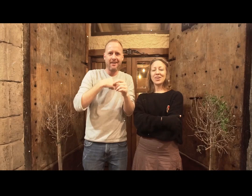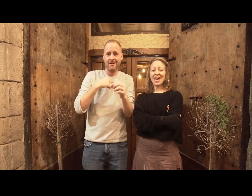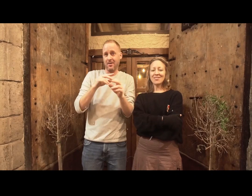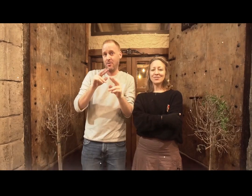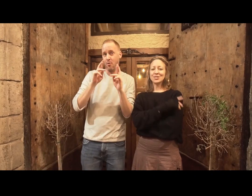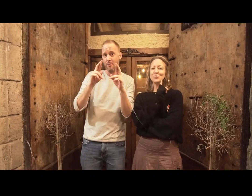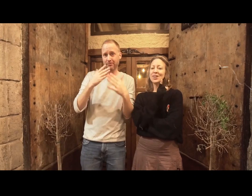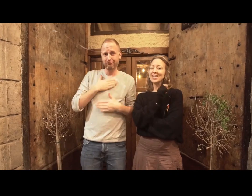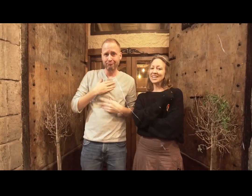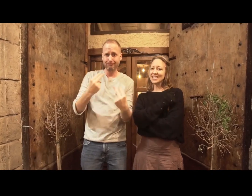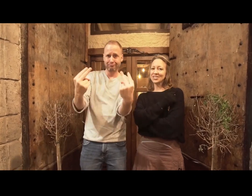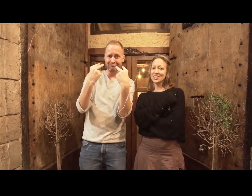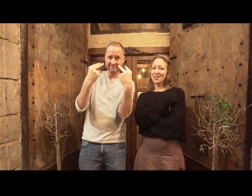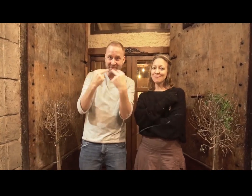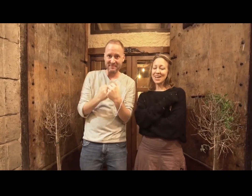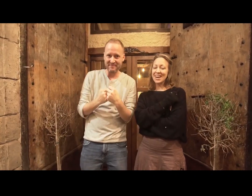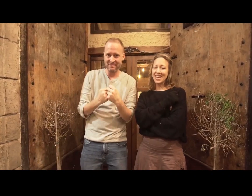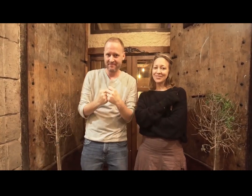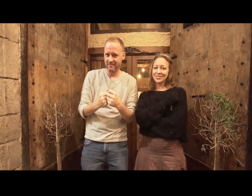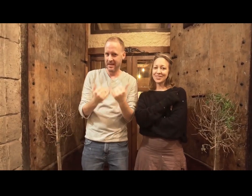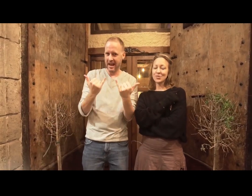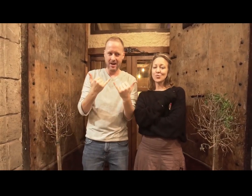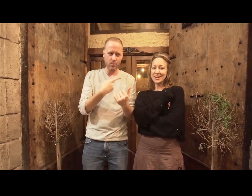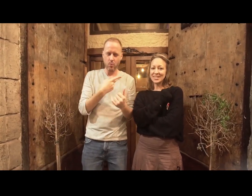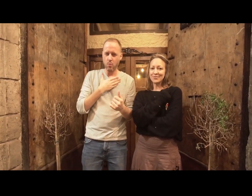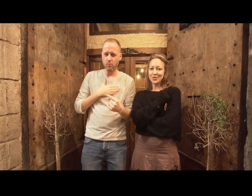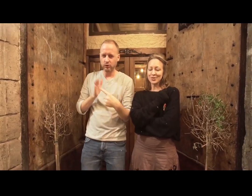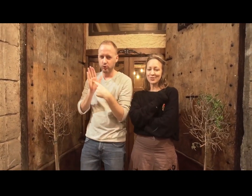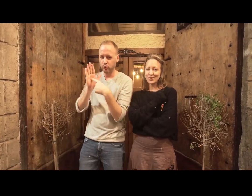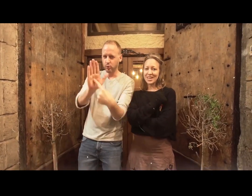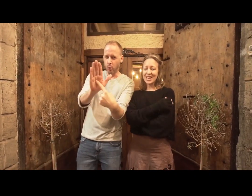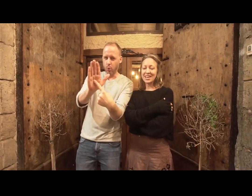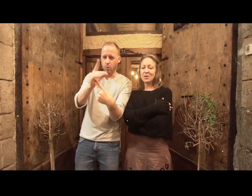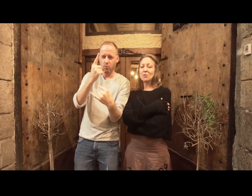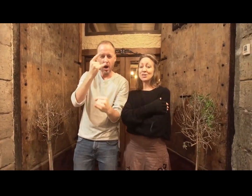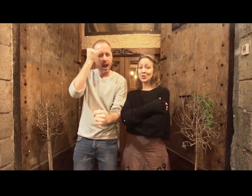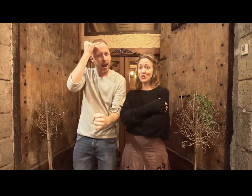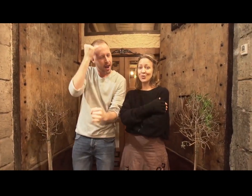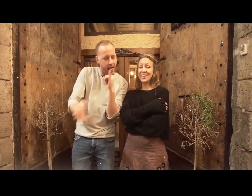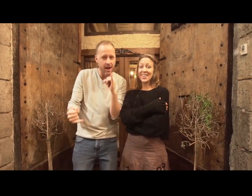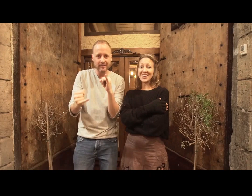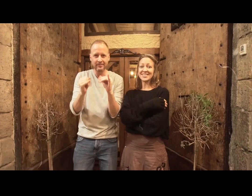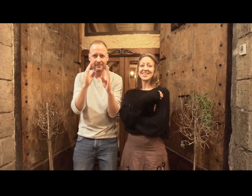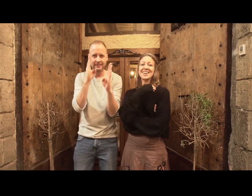We have just one little hidden gem left waiting for you that we want to show you...